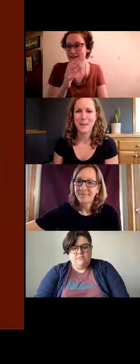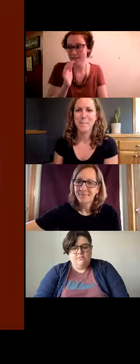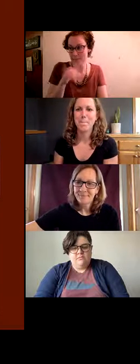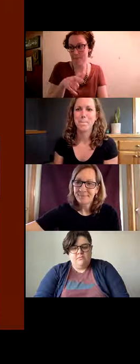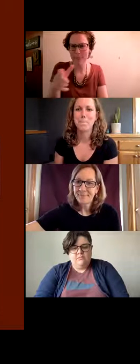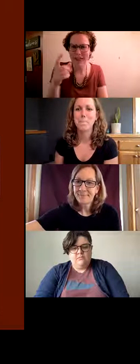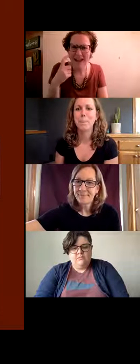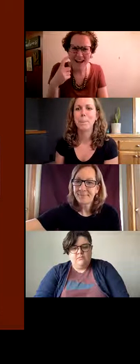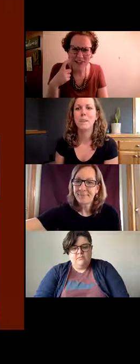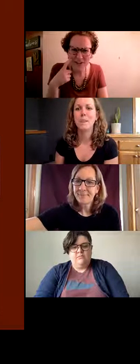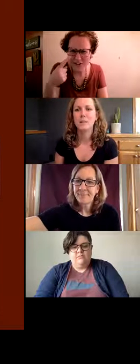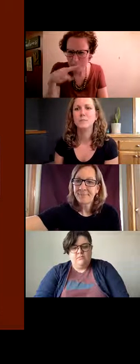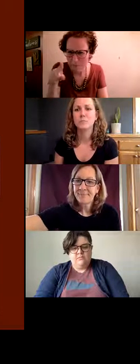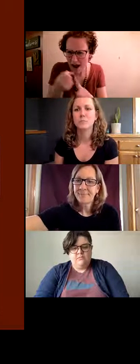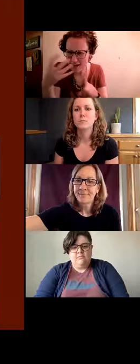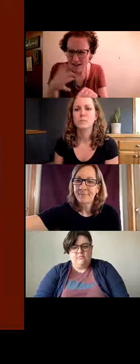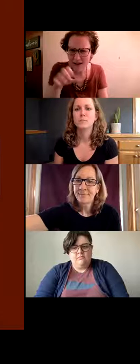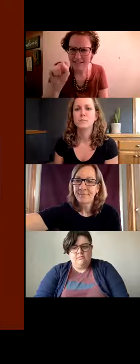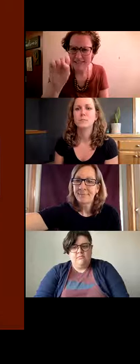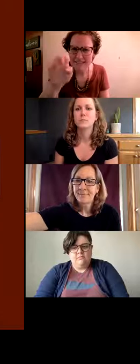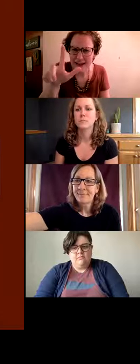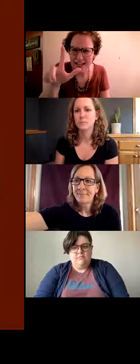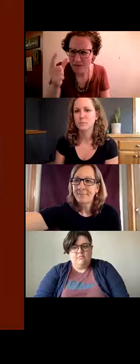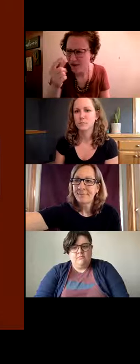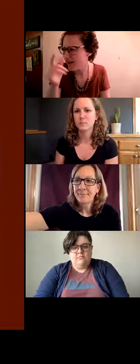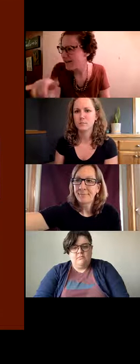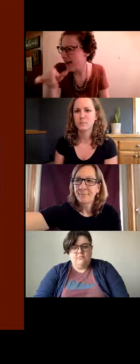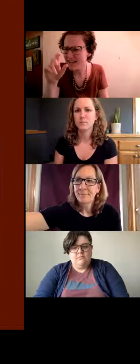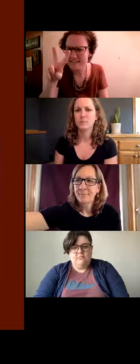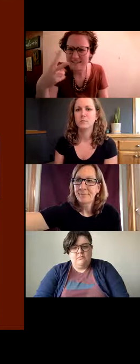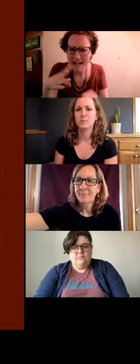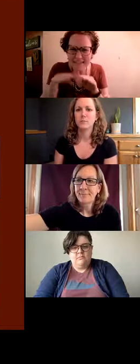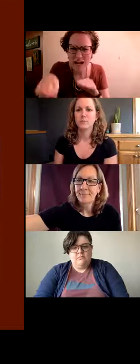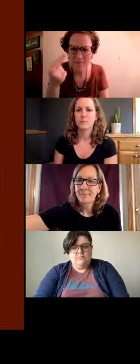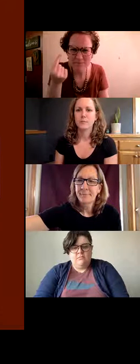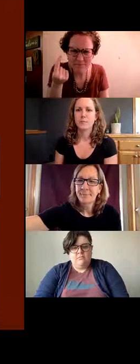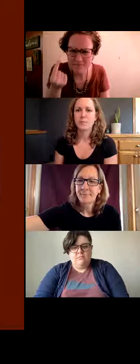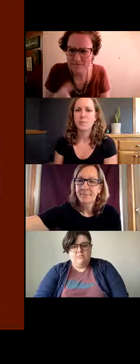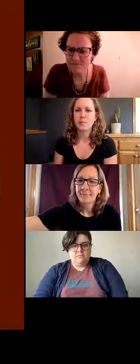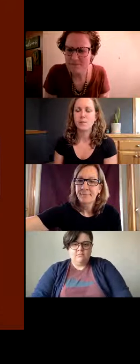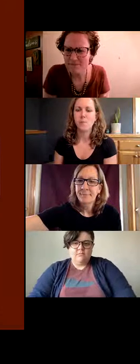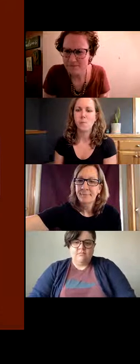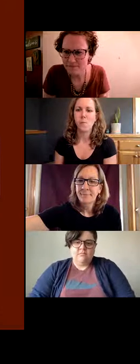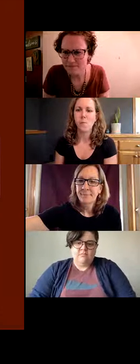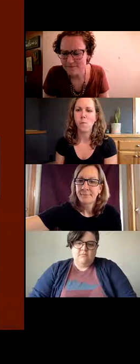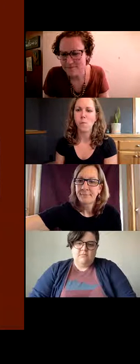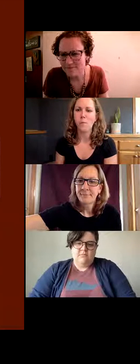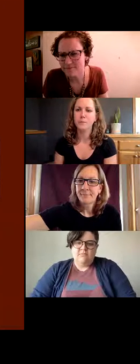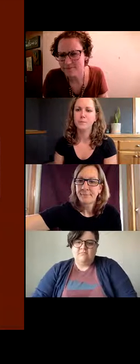Chelsea: Yeah, it's really fun. Um, Heather, could you explain more about Second Step and SEL?